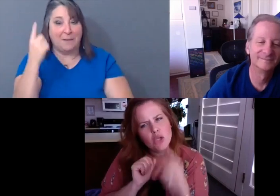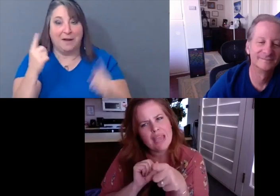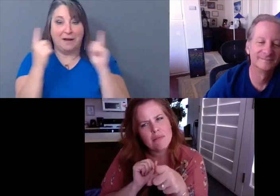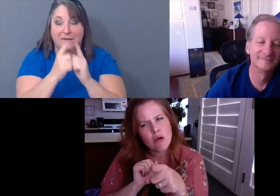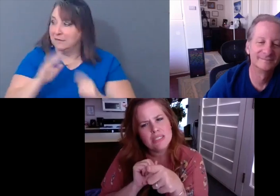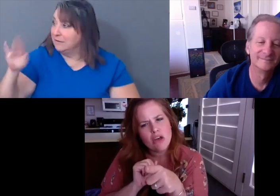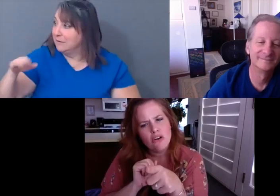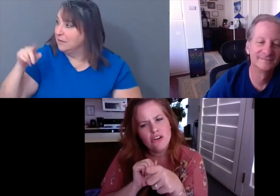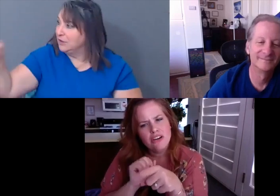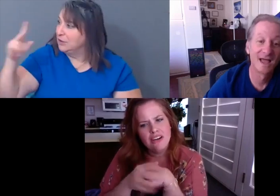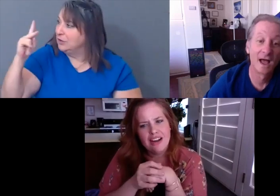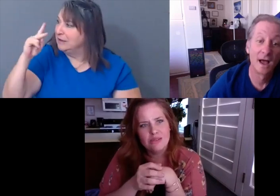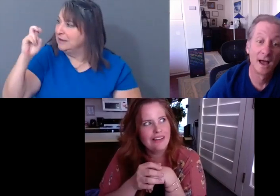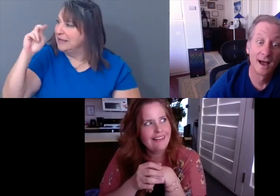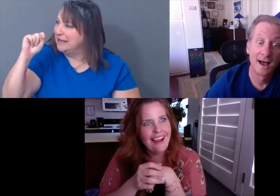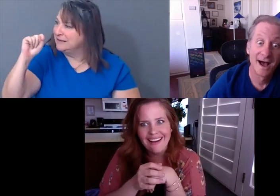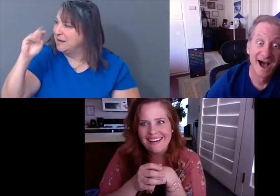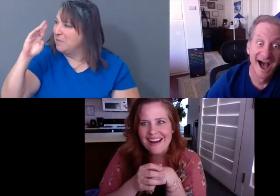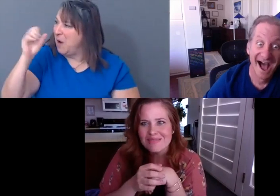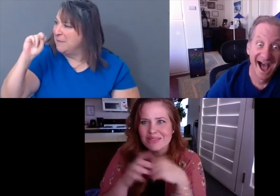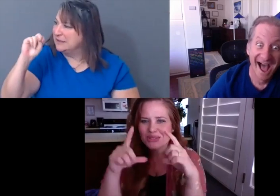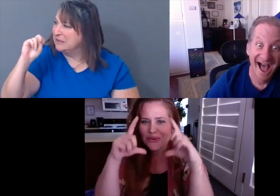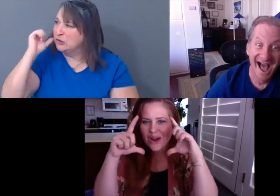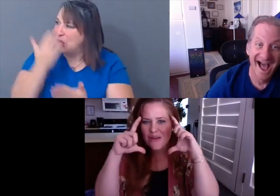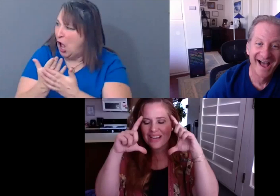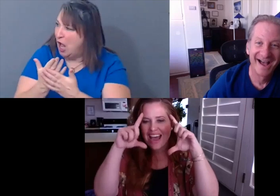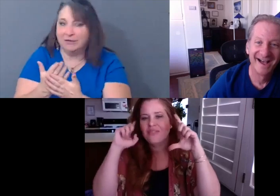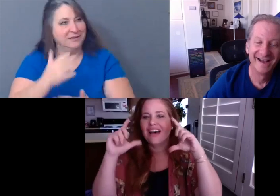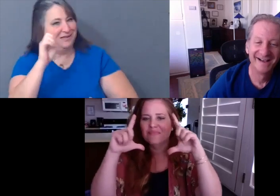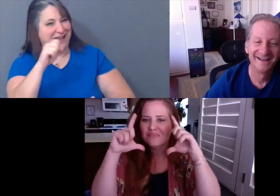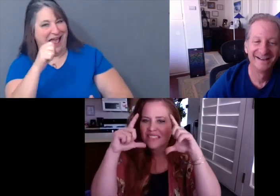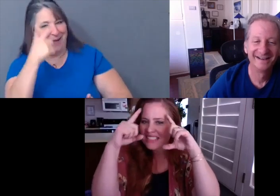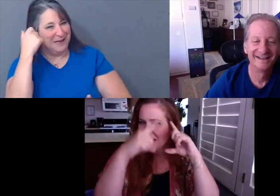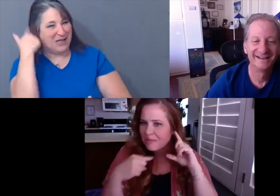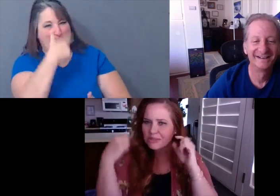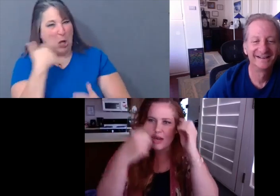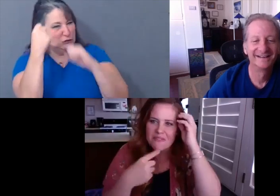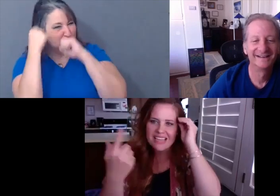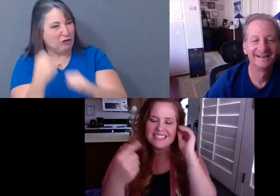are you Kent Marman's daughter? Yeah, I am. So it's so cool how we have that same shape of face.